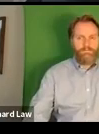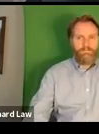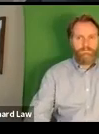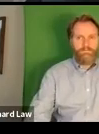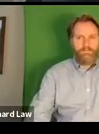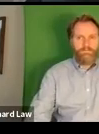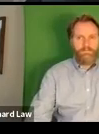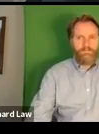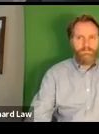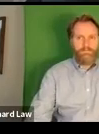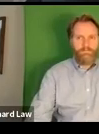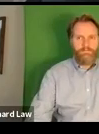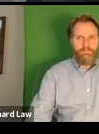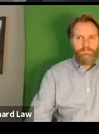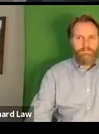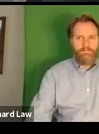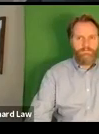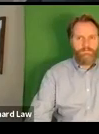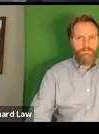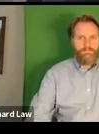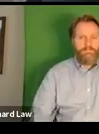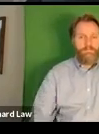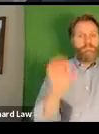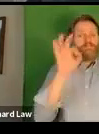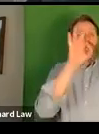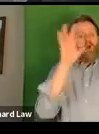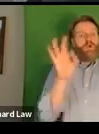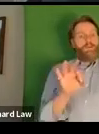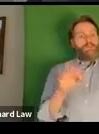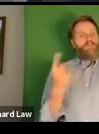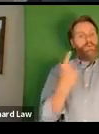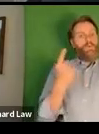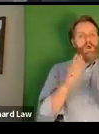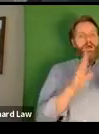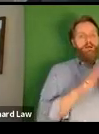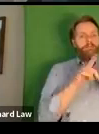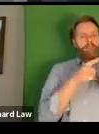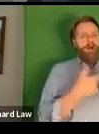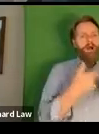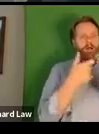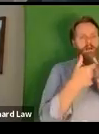HMPO staff are considered to be key workers but many of us in operational